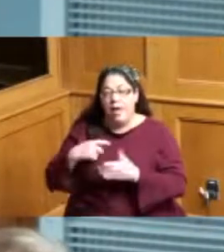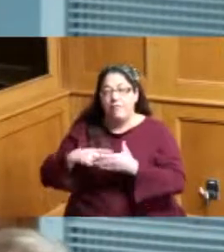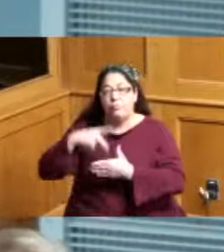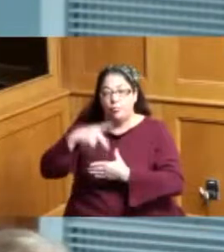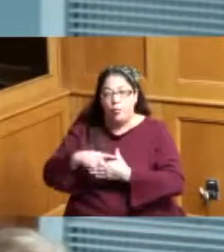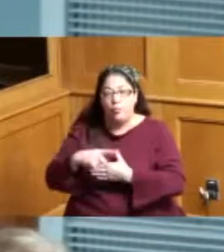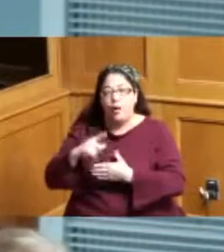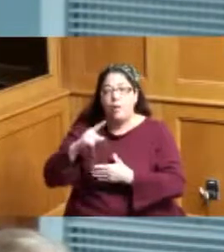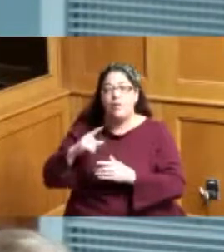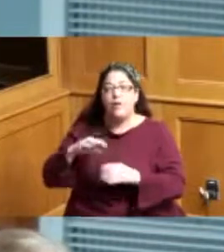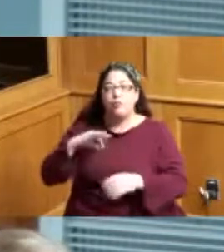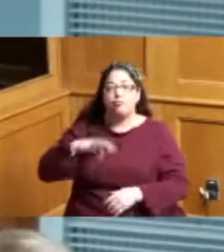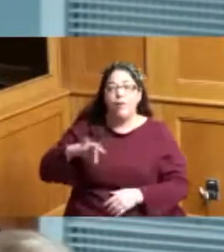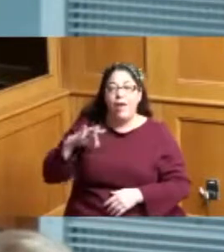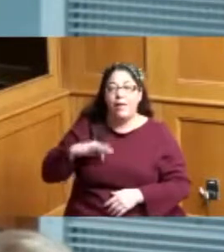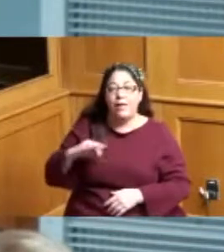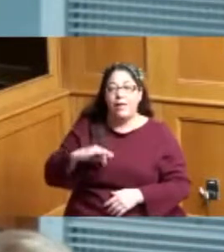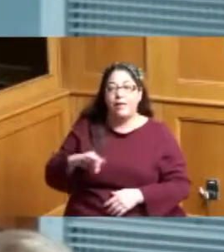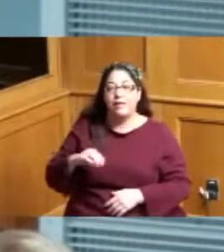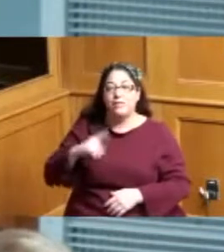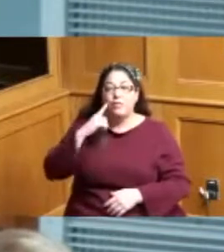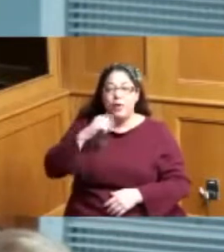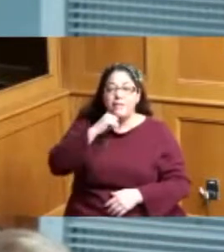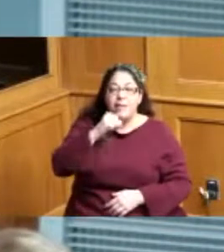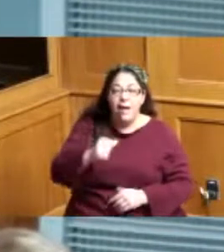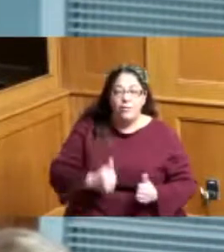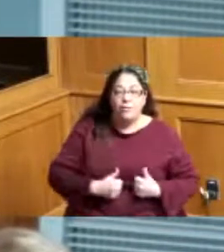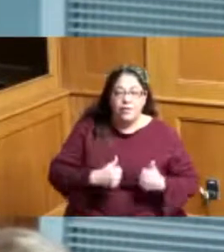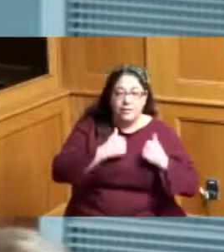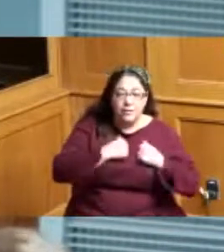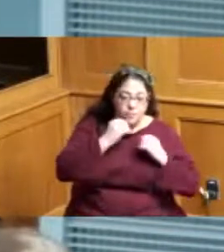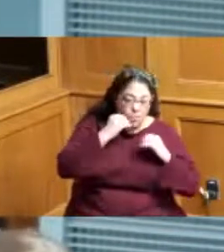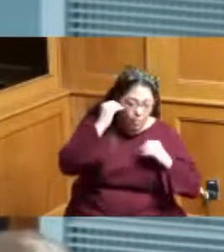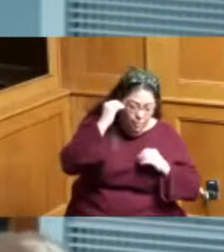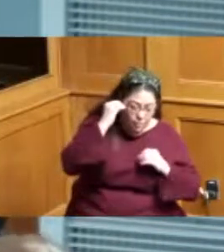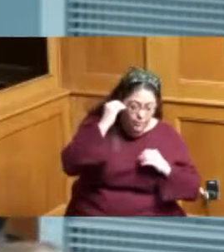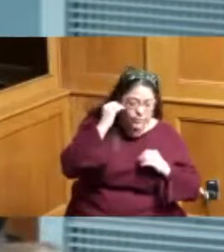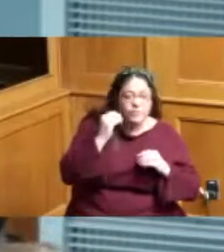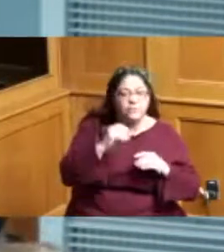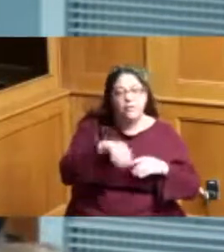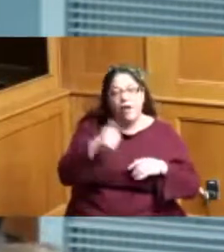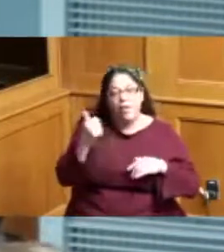a credit program a credit for non-residential as an option in the you know framework and then more